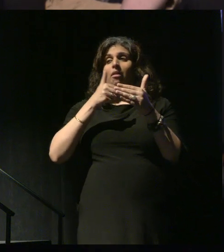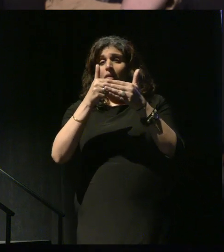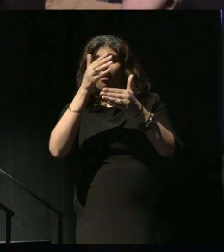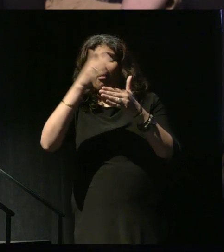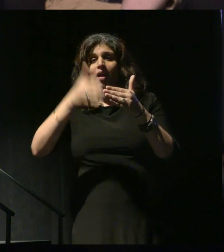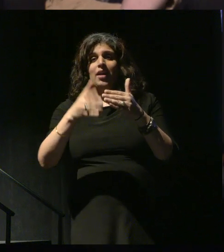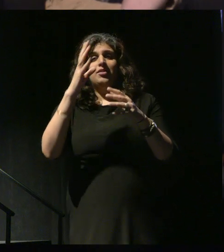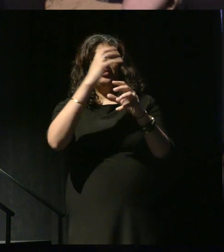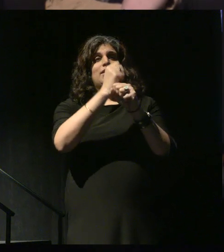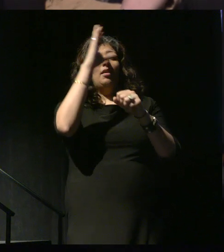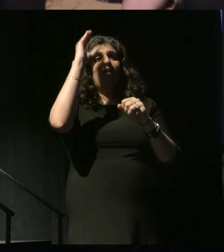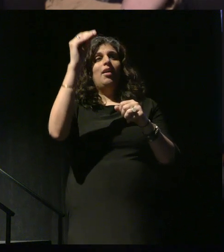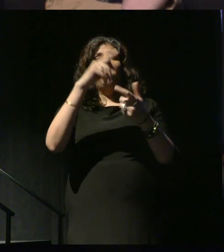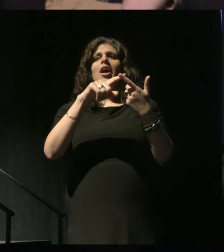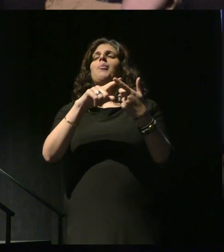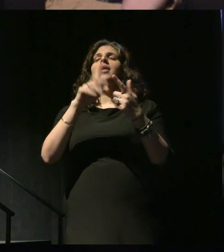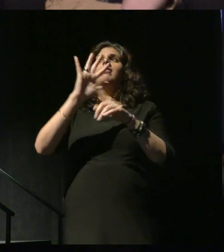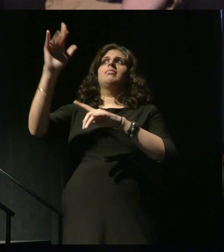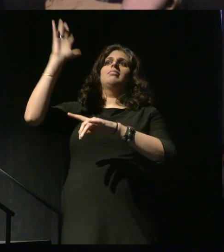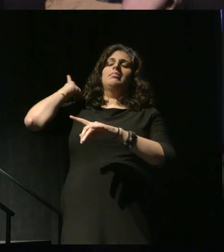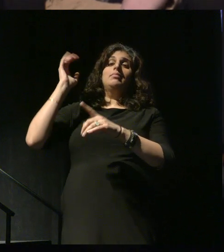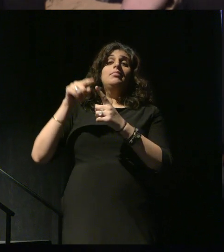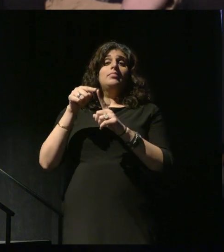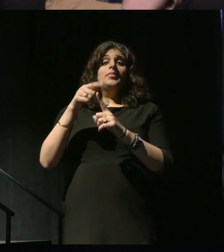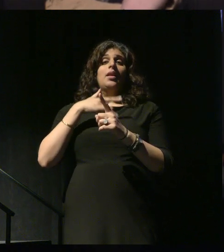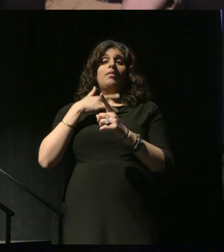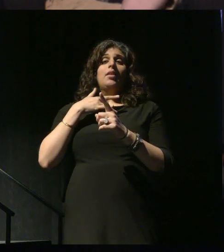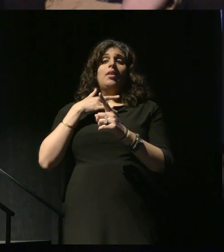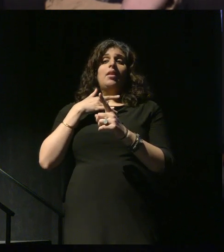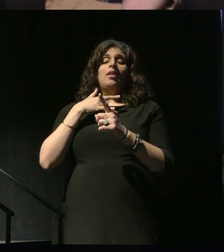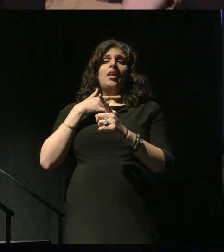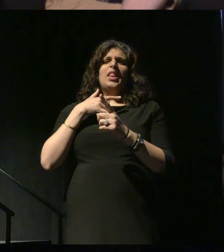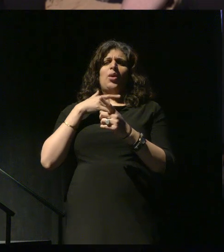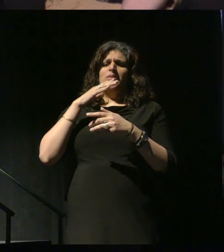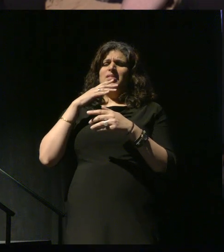and she's not with that guy anymore. But at the time I think there was this real feeling of like,